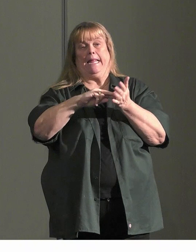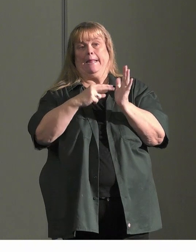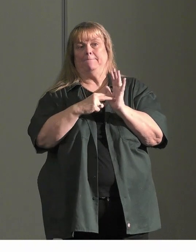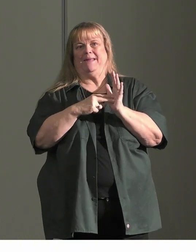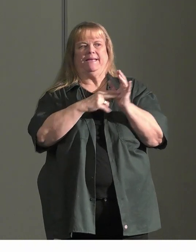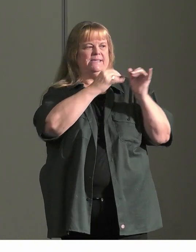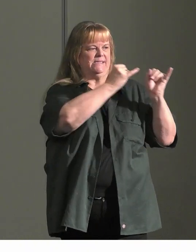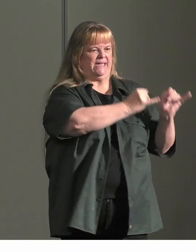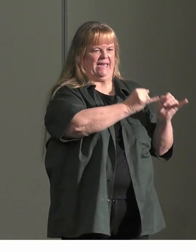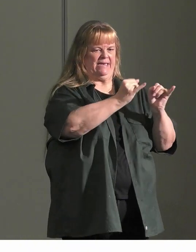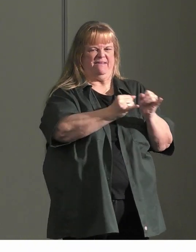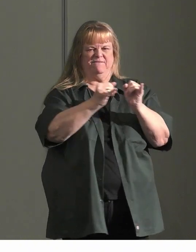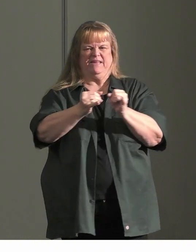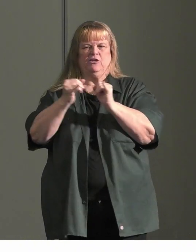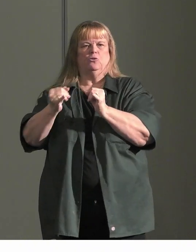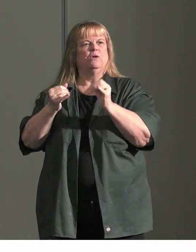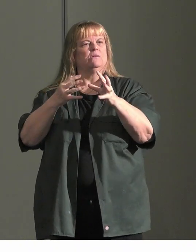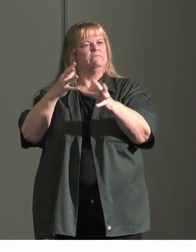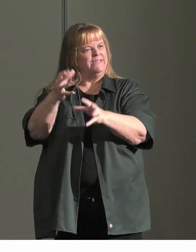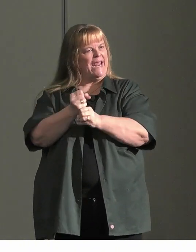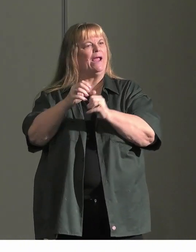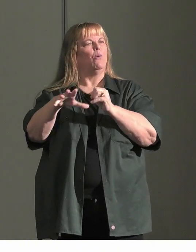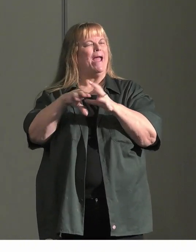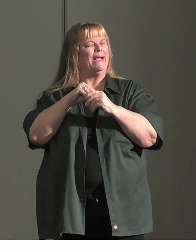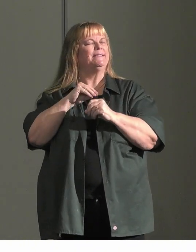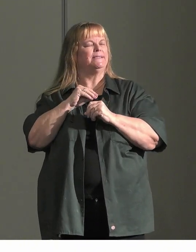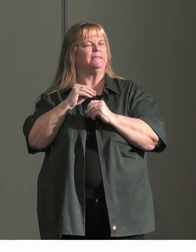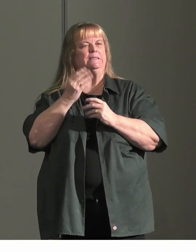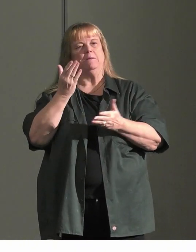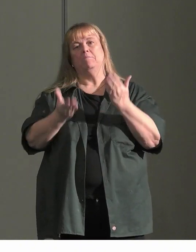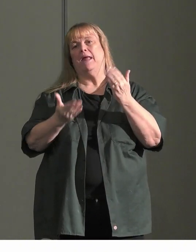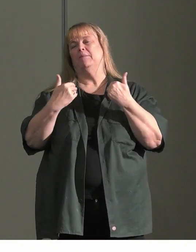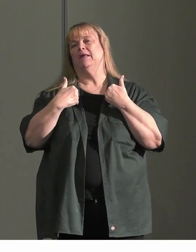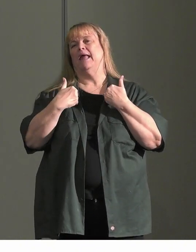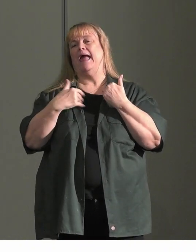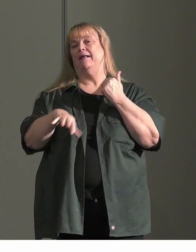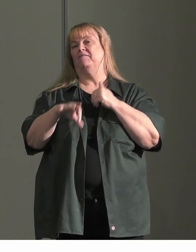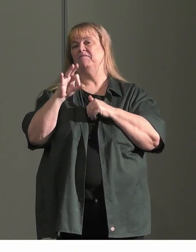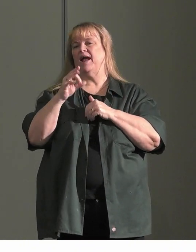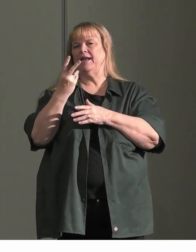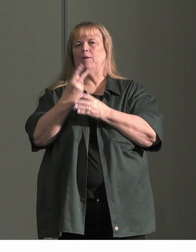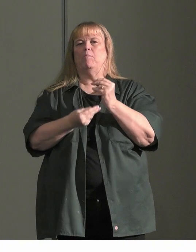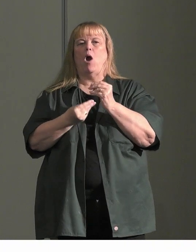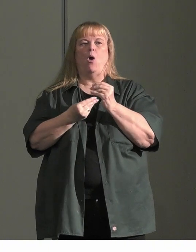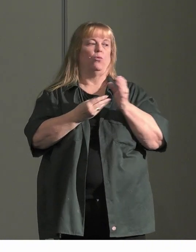individual unique takeaways and so we might have had a finding that both our Gen Pop and